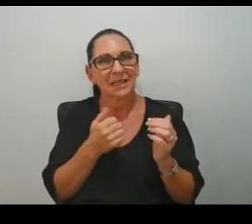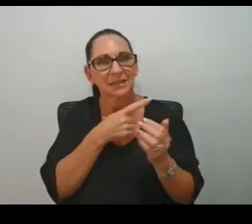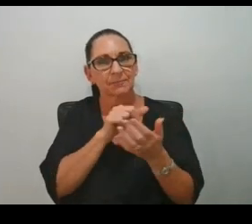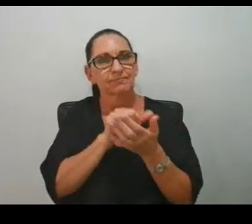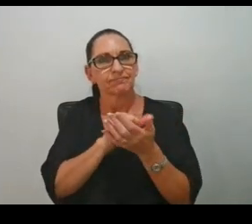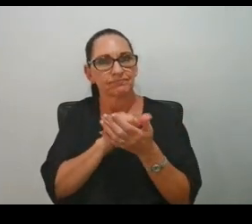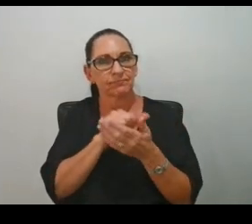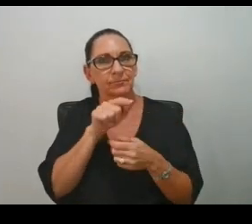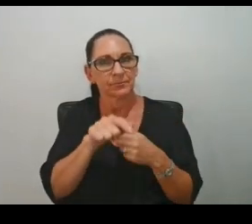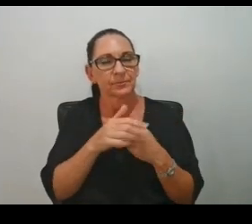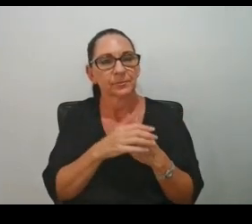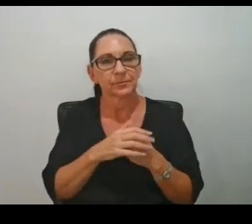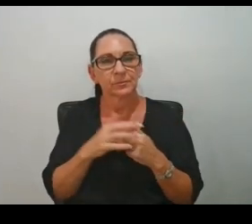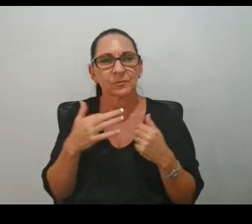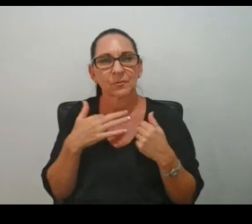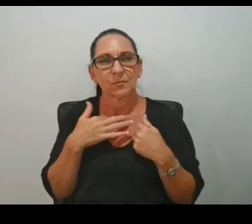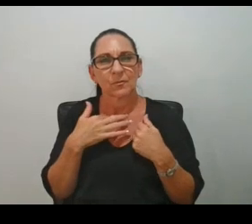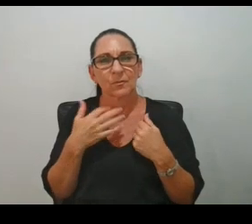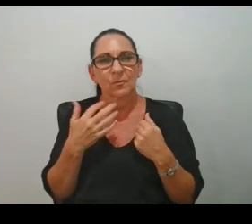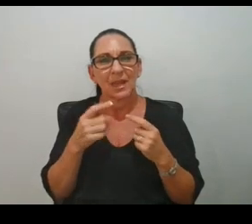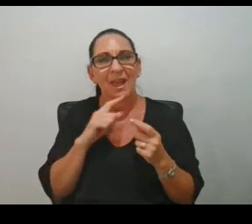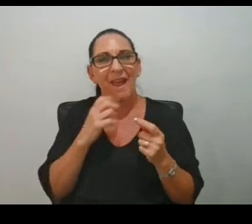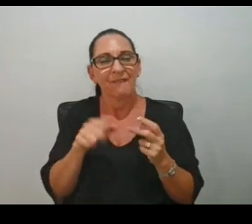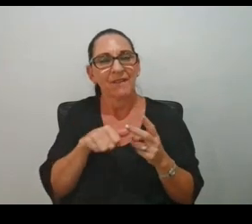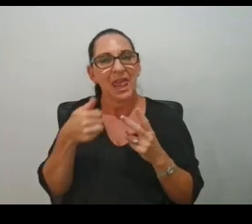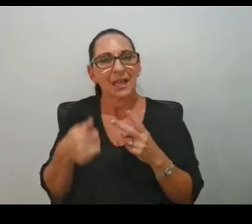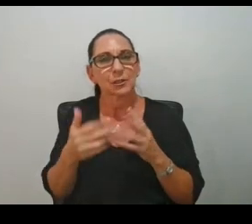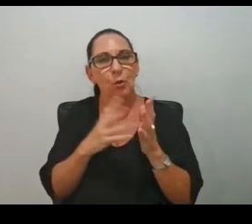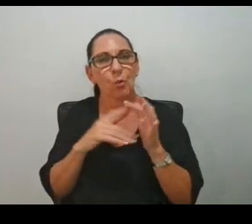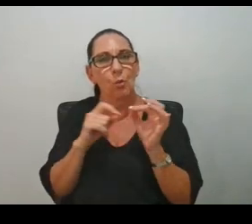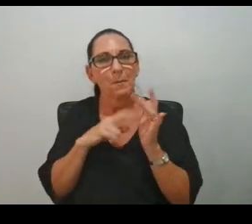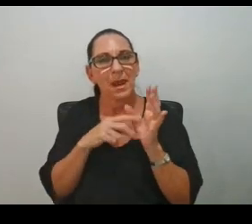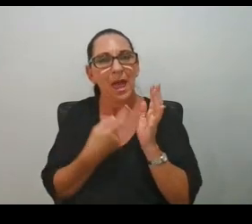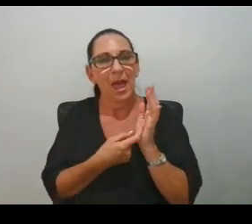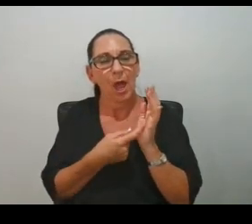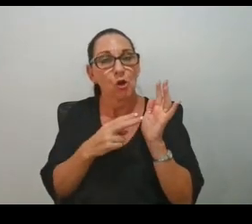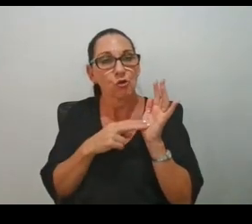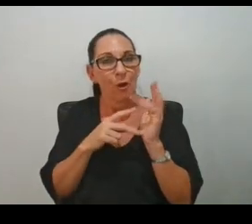we do run monthly webinars we're hoping to run one in November we're just checking the availability